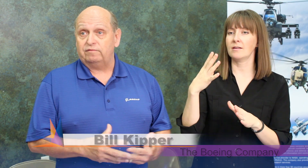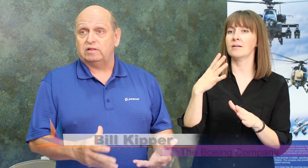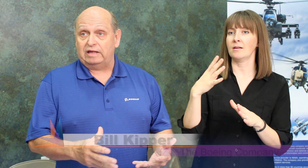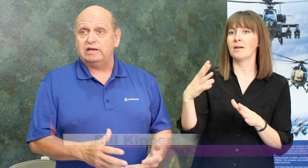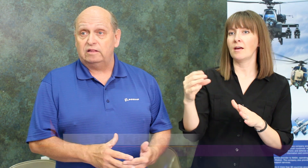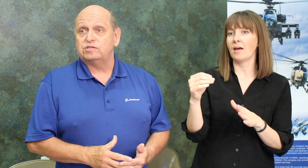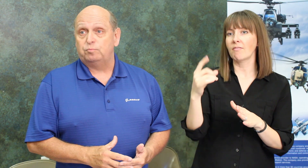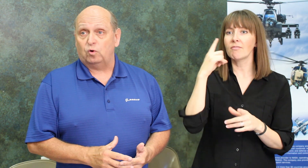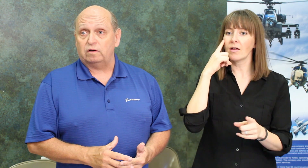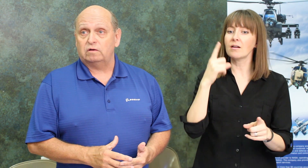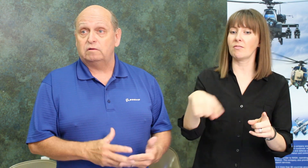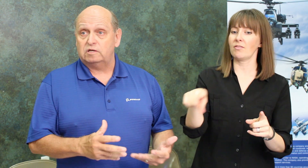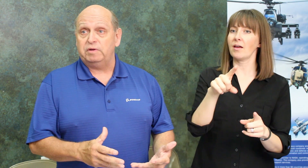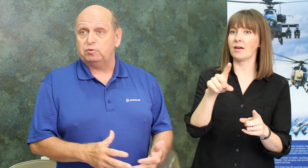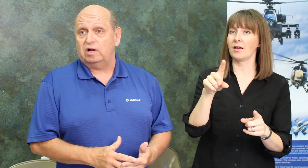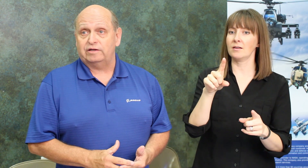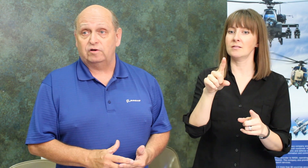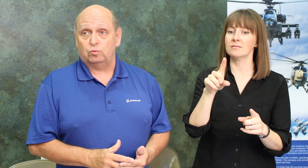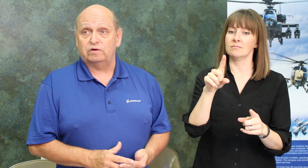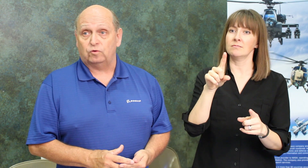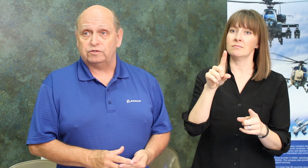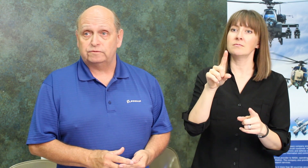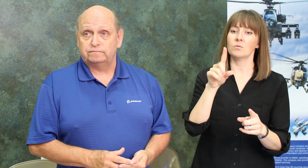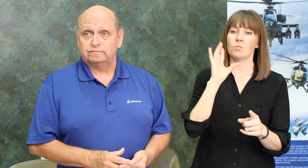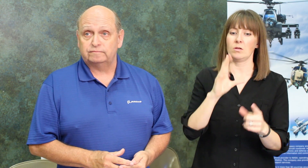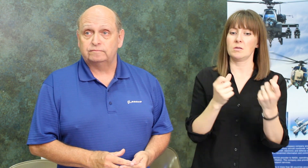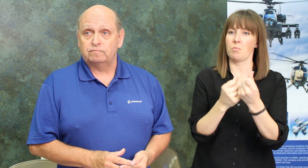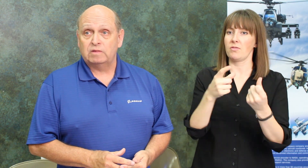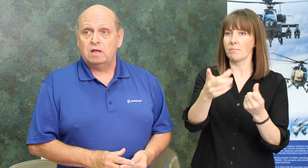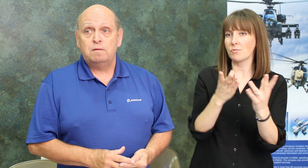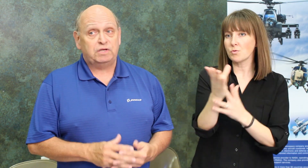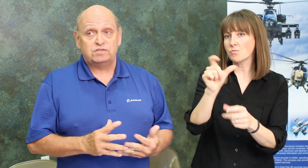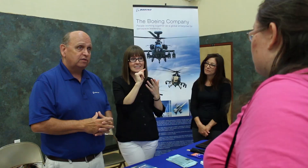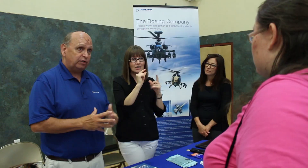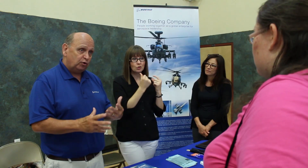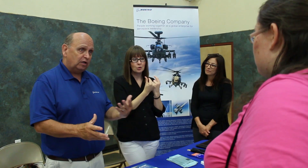and believe that they need support to be productive in our workforce."